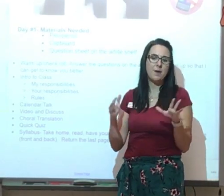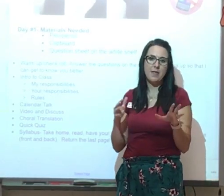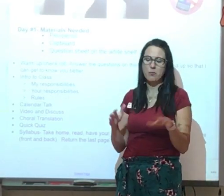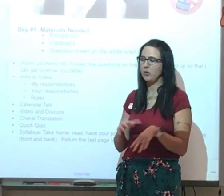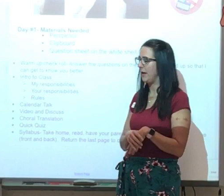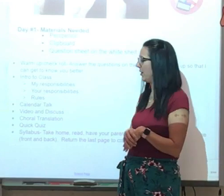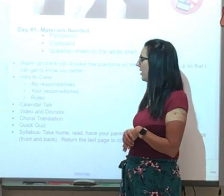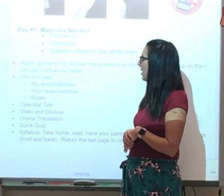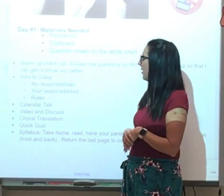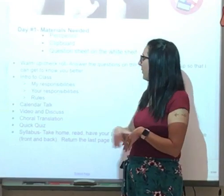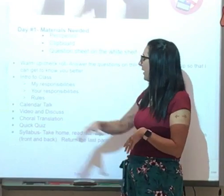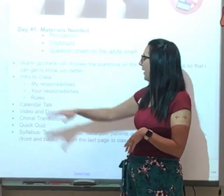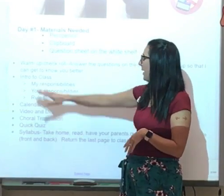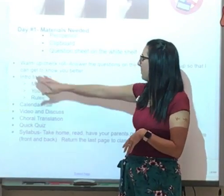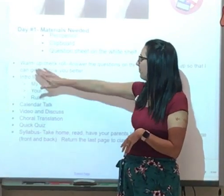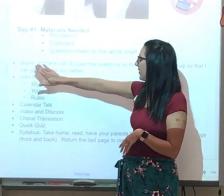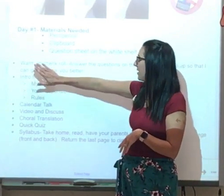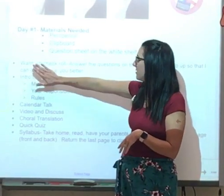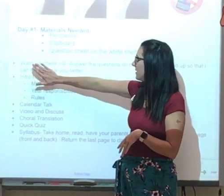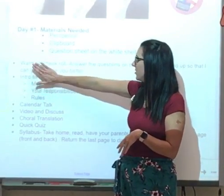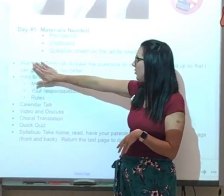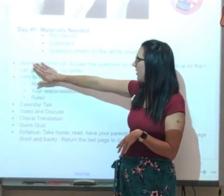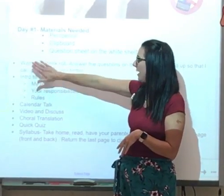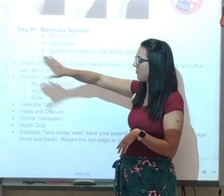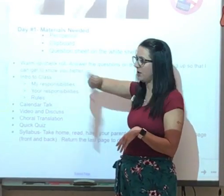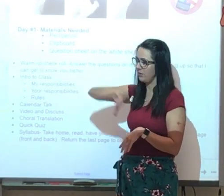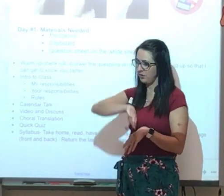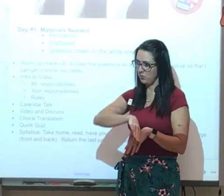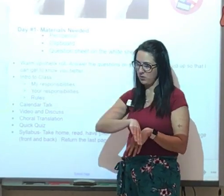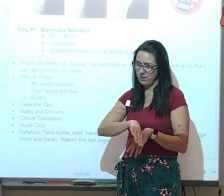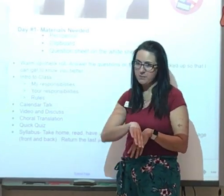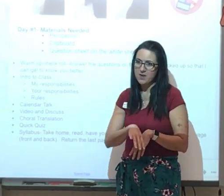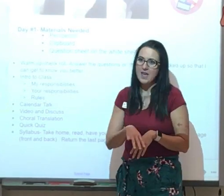about that more later but since you are now done with your warmup